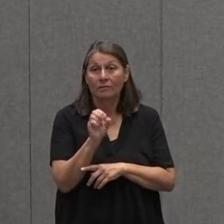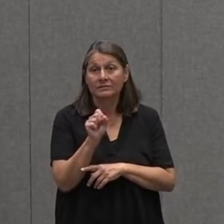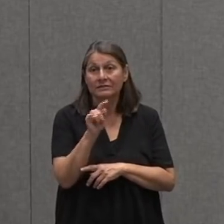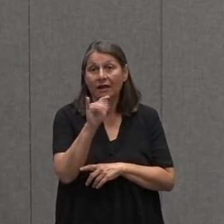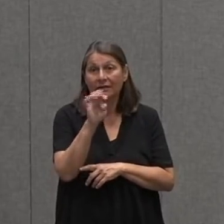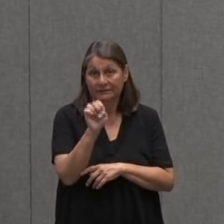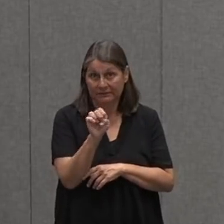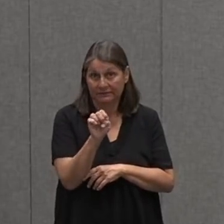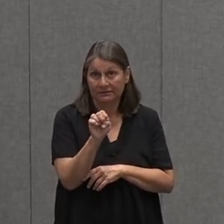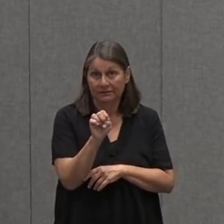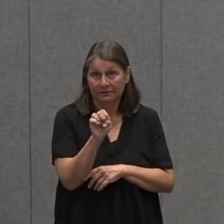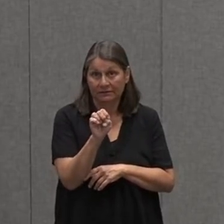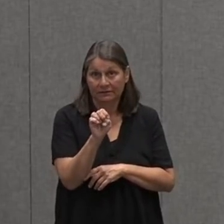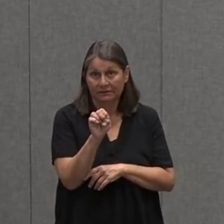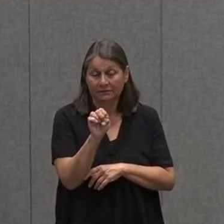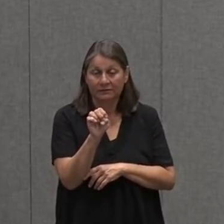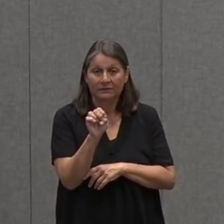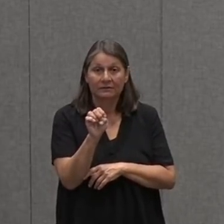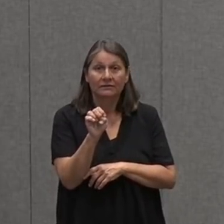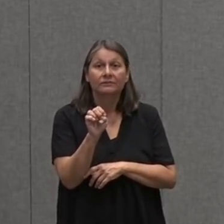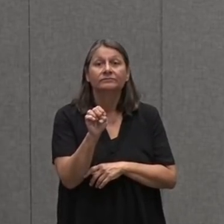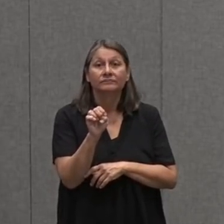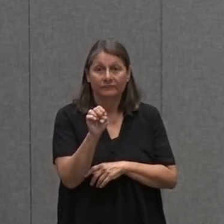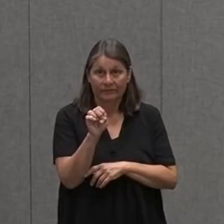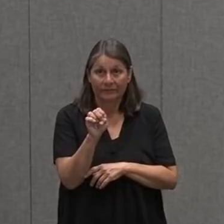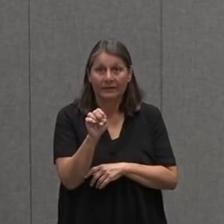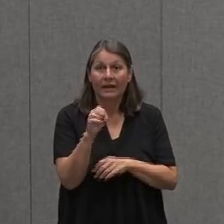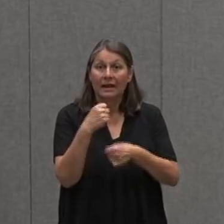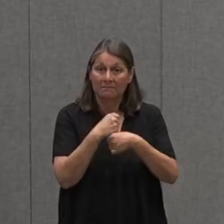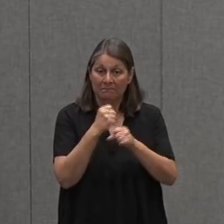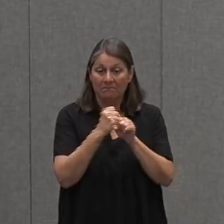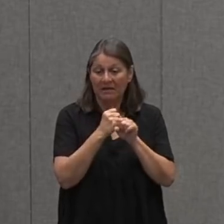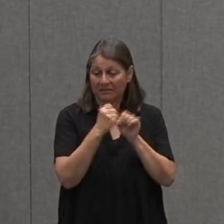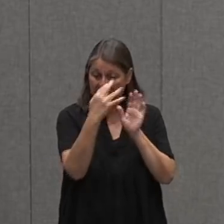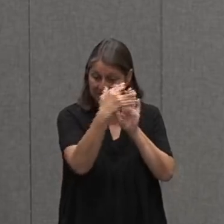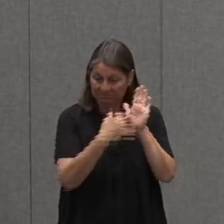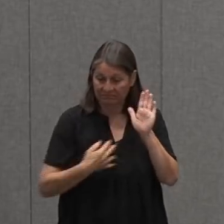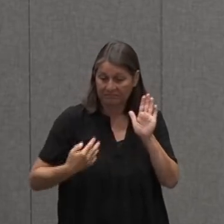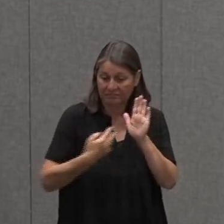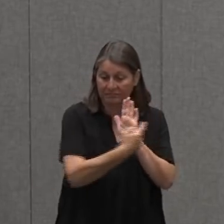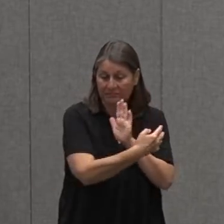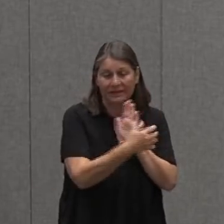and you're going to make a graphic organizer. It does not have to be this graphic organizer,